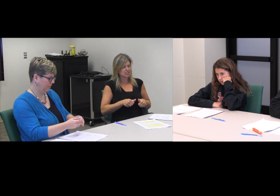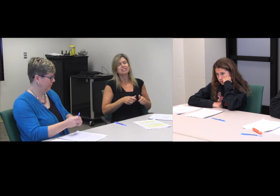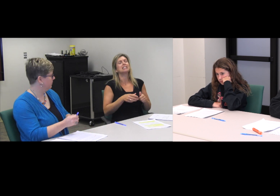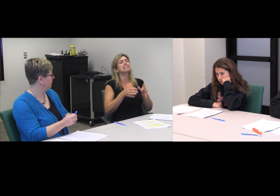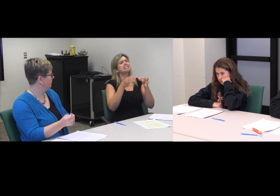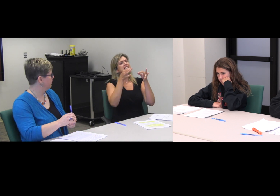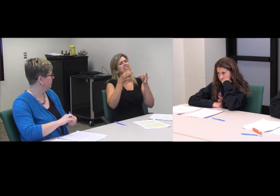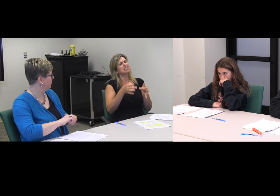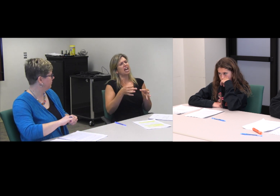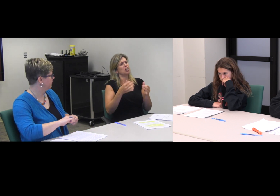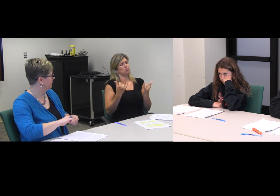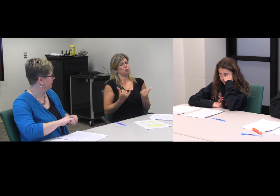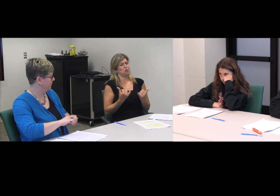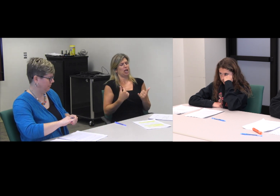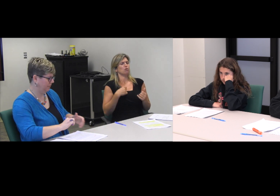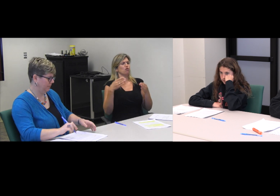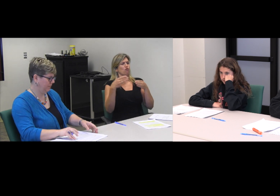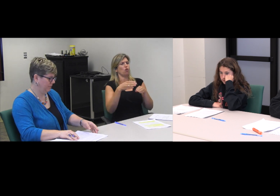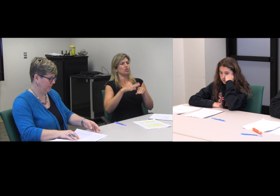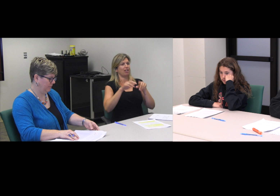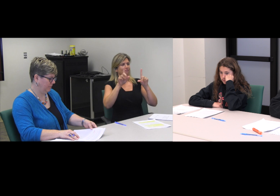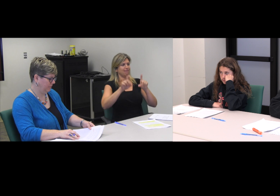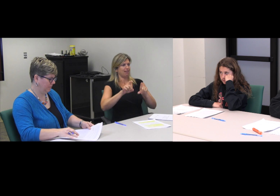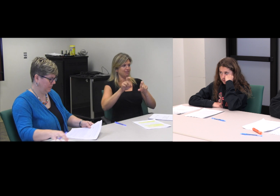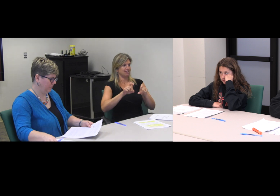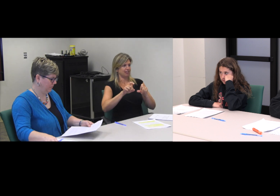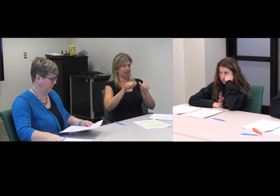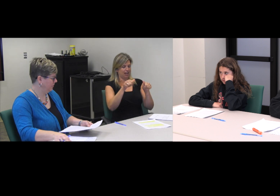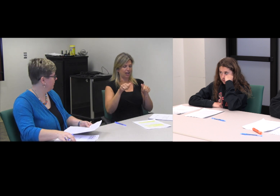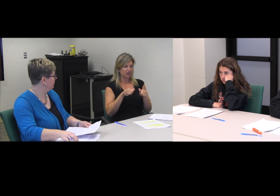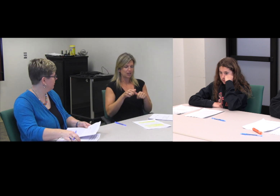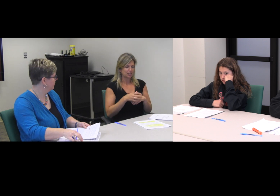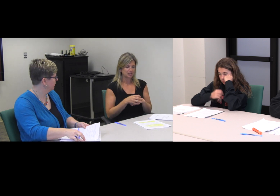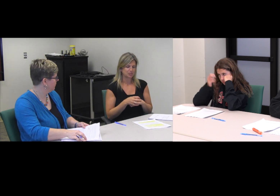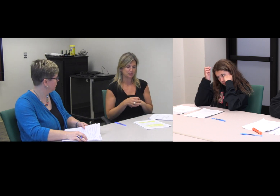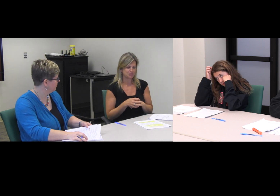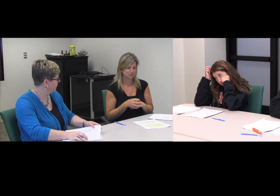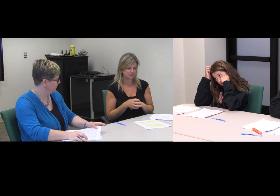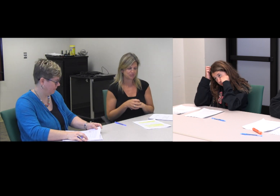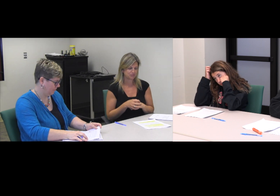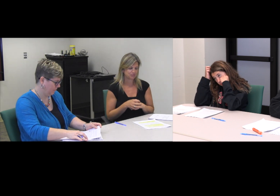and I think we agreed to look at the testing section area.